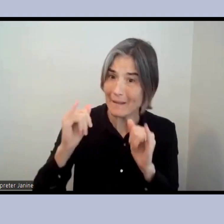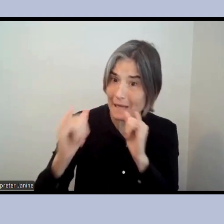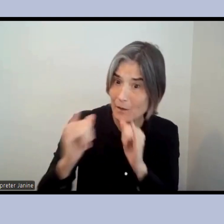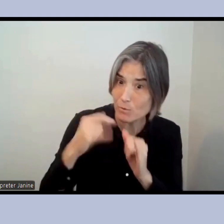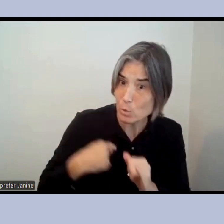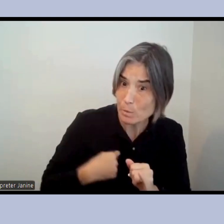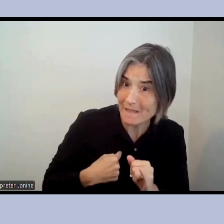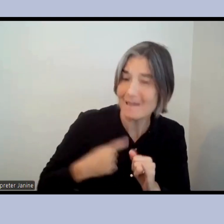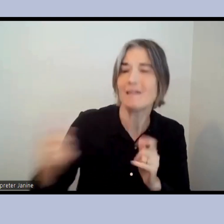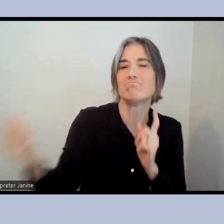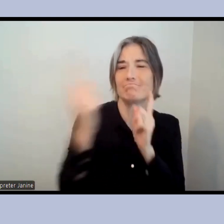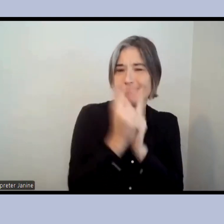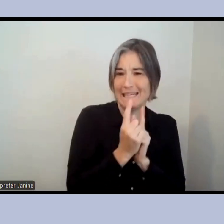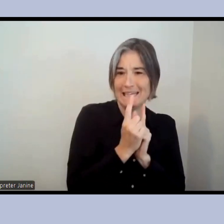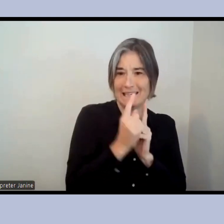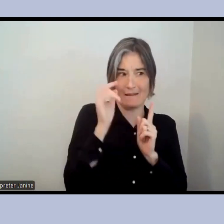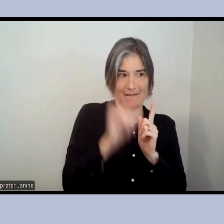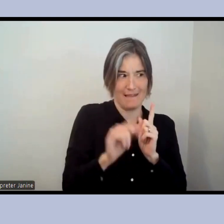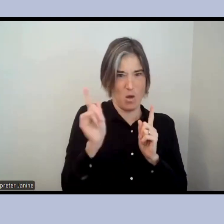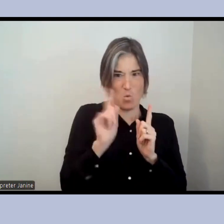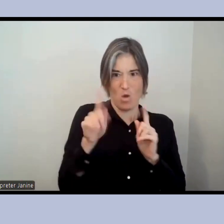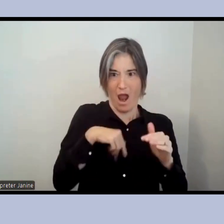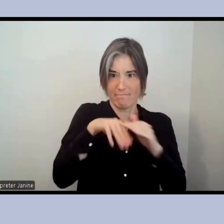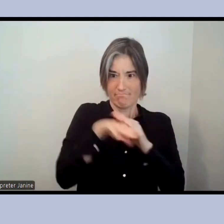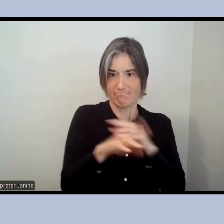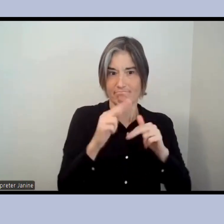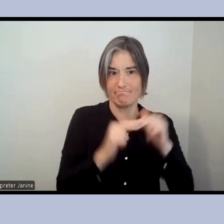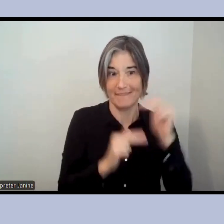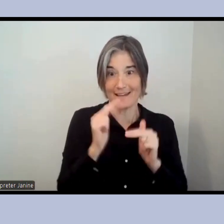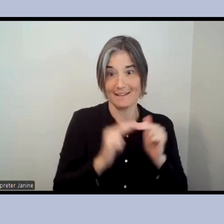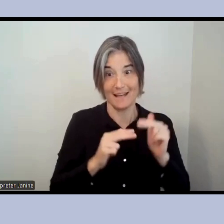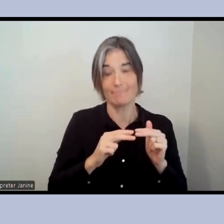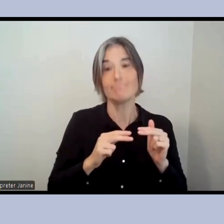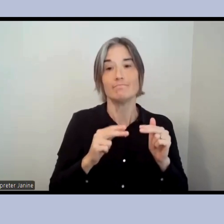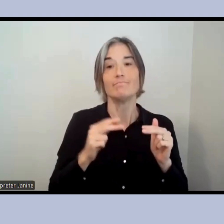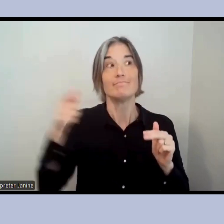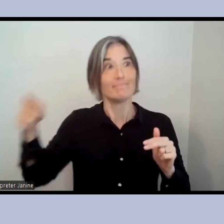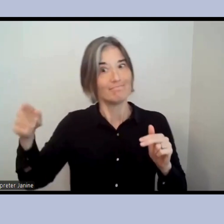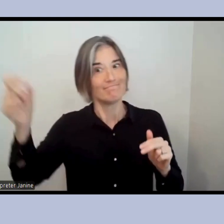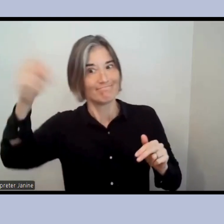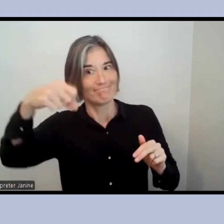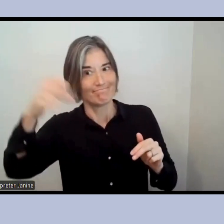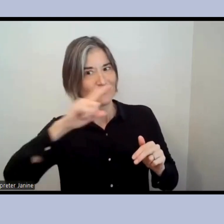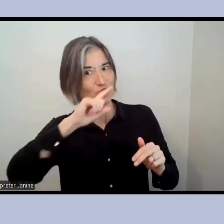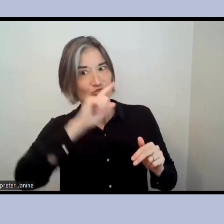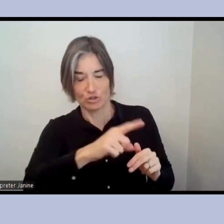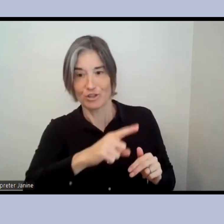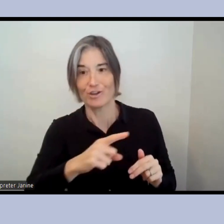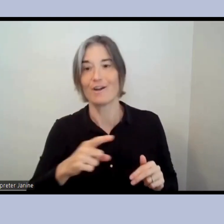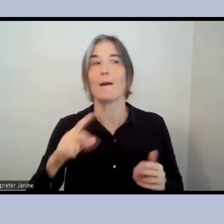My request was granted. Now, I know that I will be able to access the interview room and I will be on time.